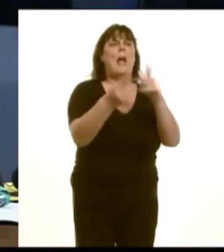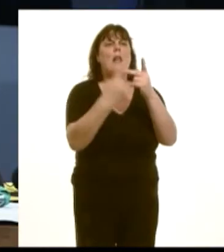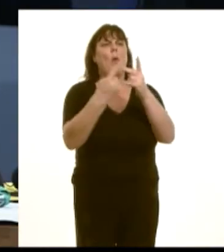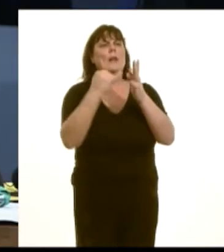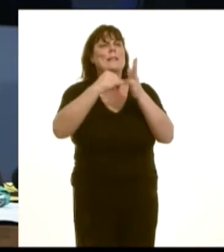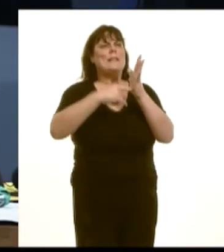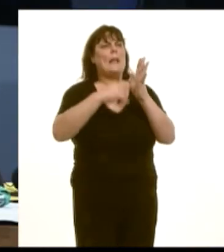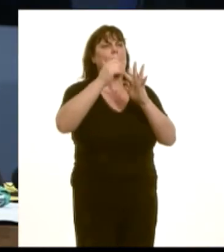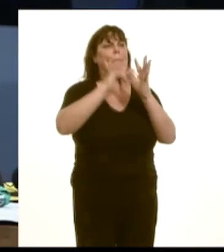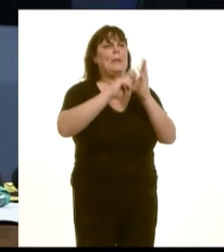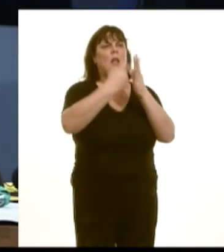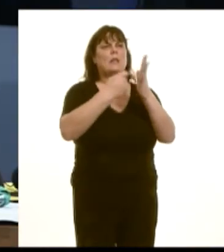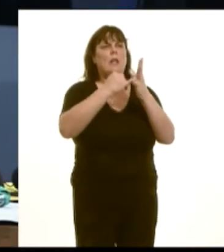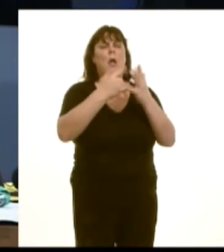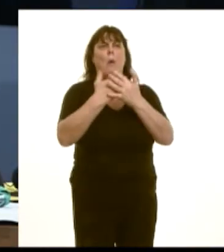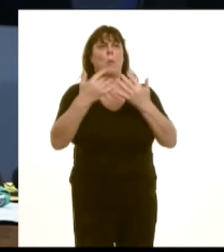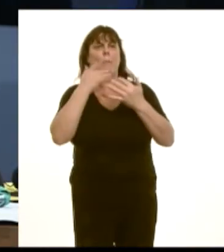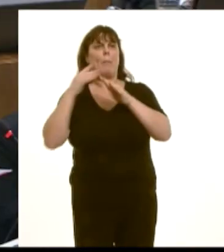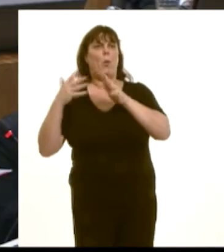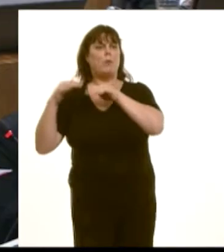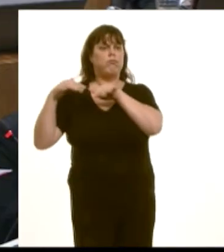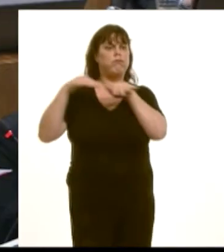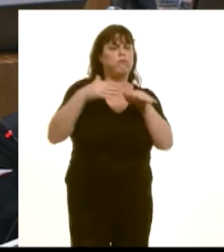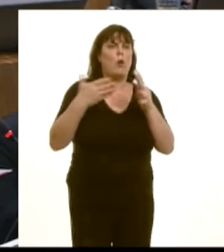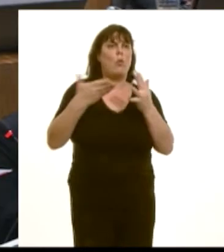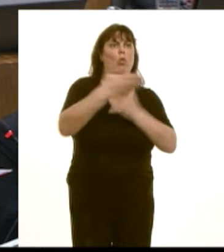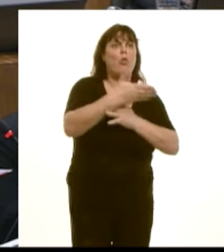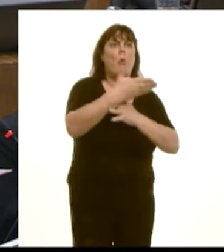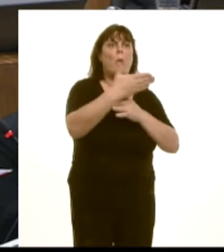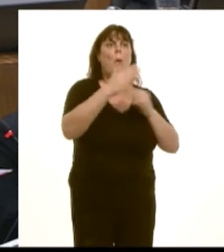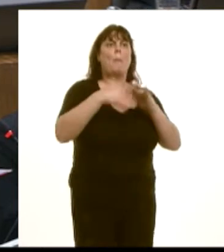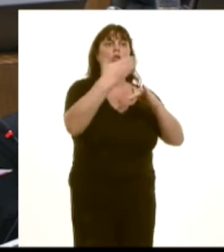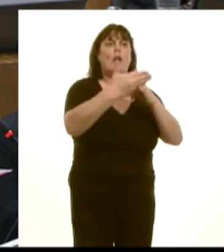Bridgend was very much on a pilgrimage route. As people came up Newcastle Hill, there was